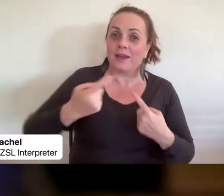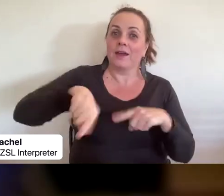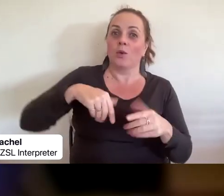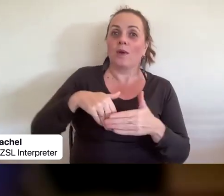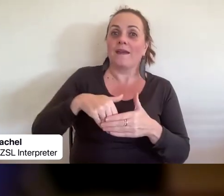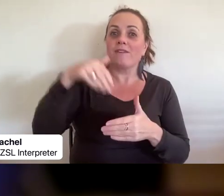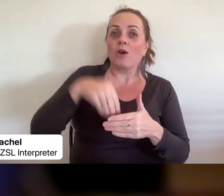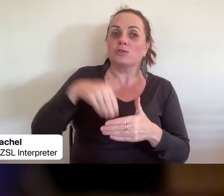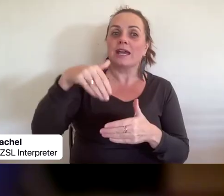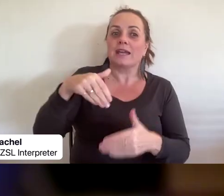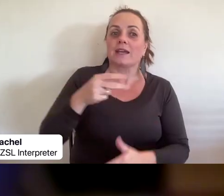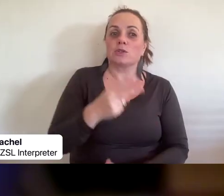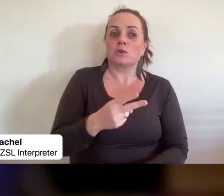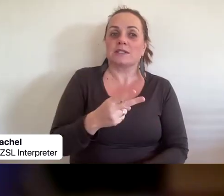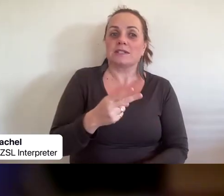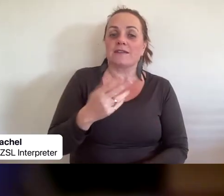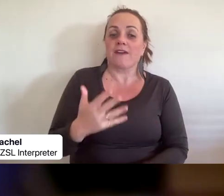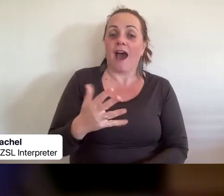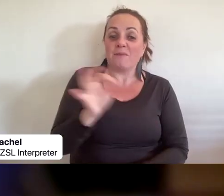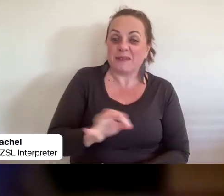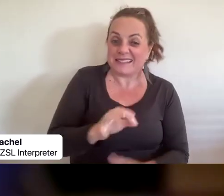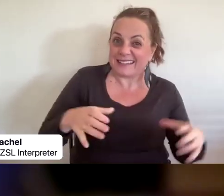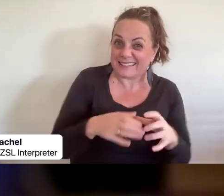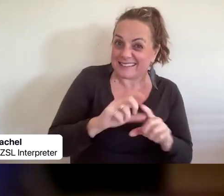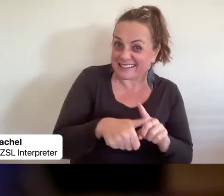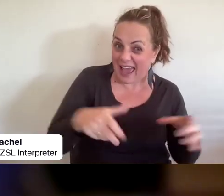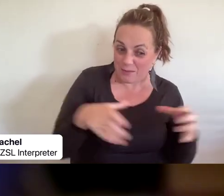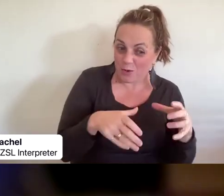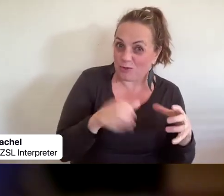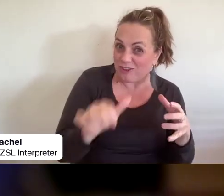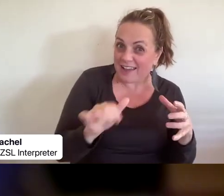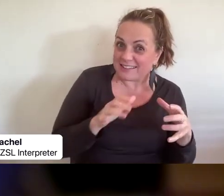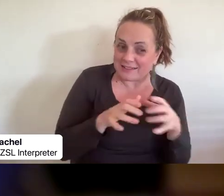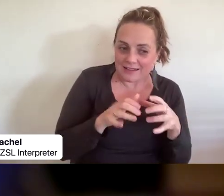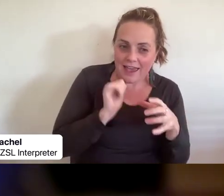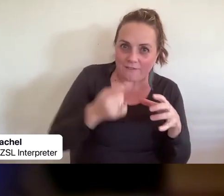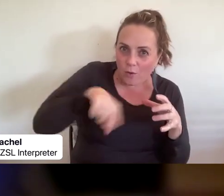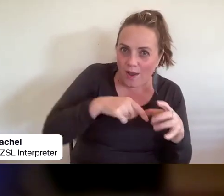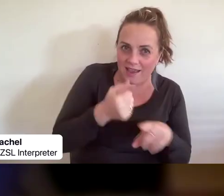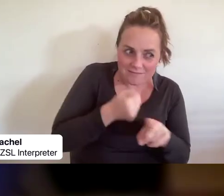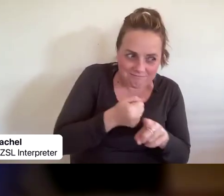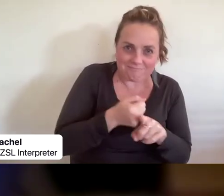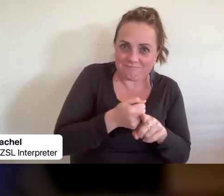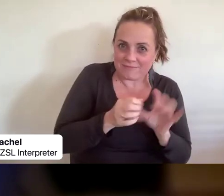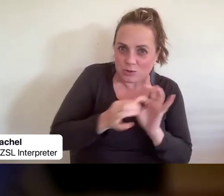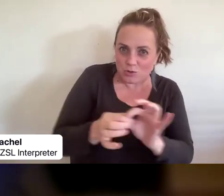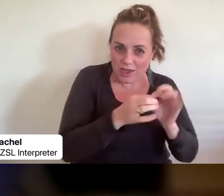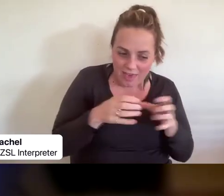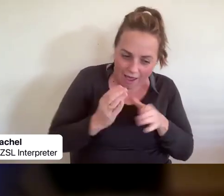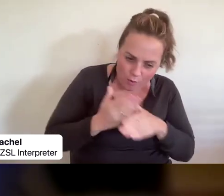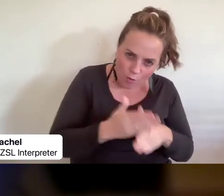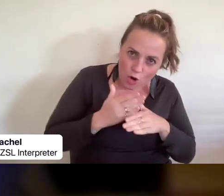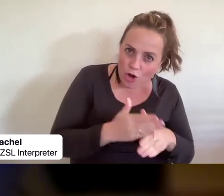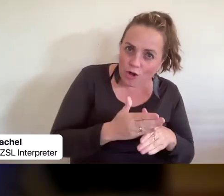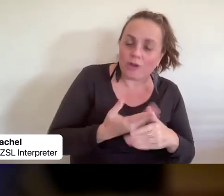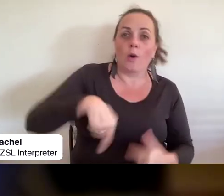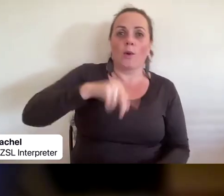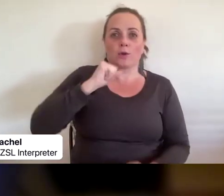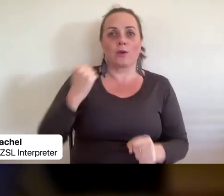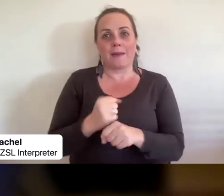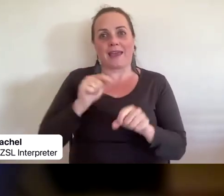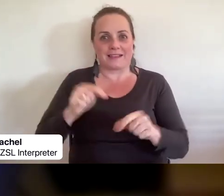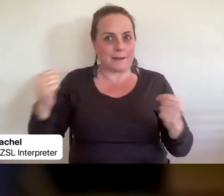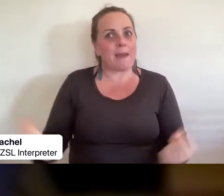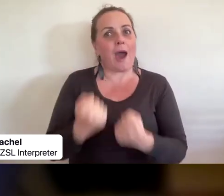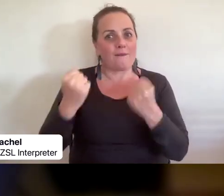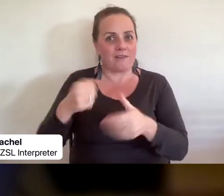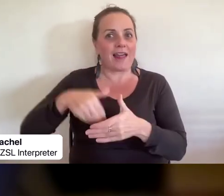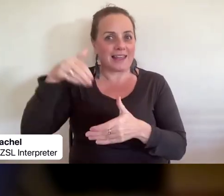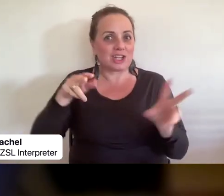25%. If we could collectively work together, we could make this a very powerful election issue.